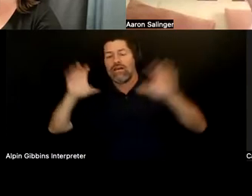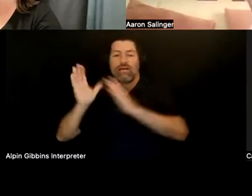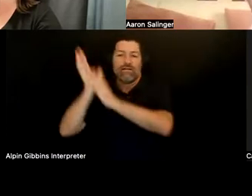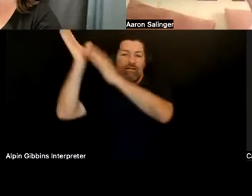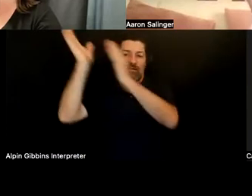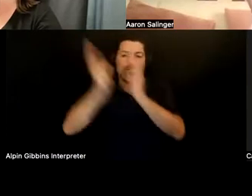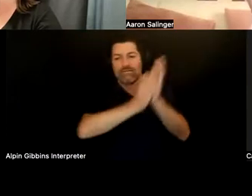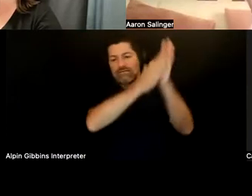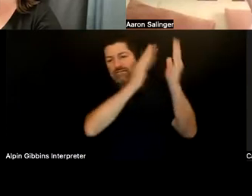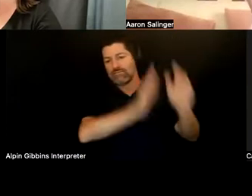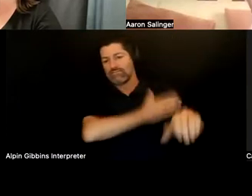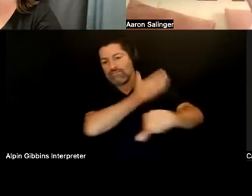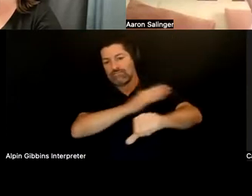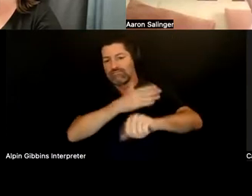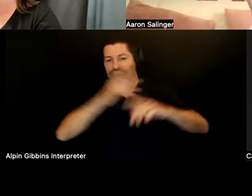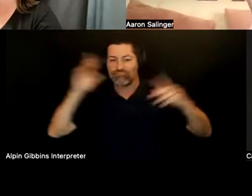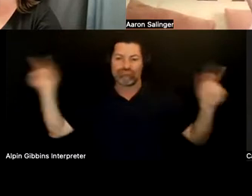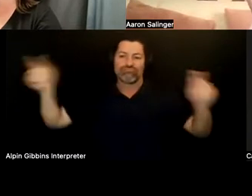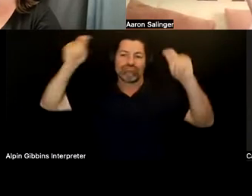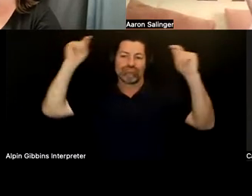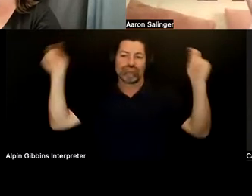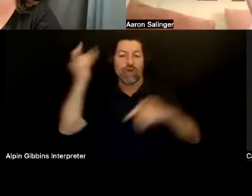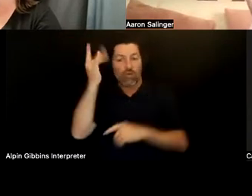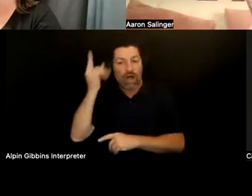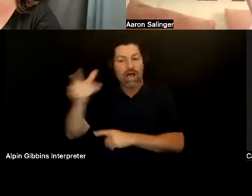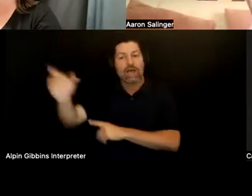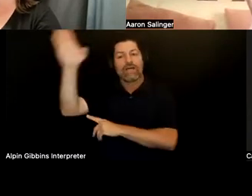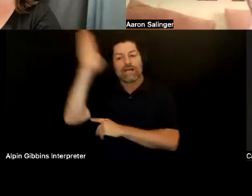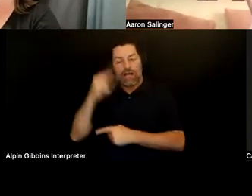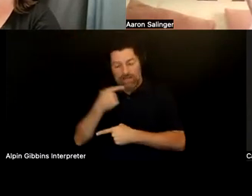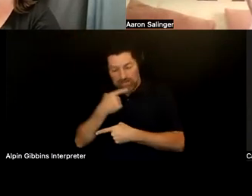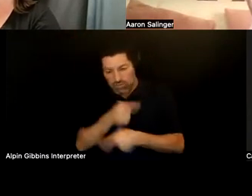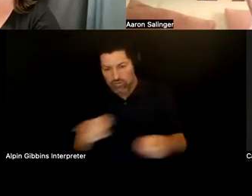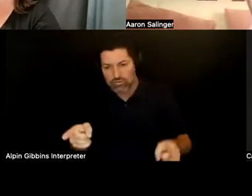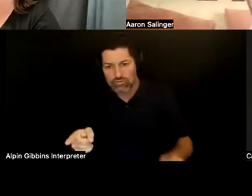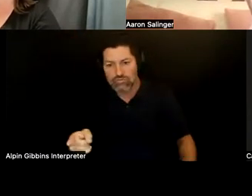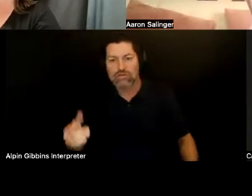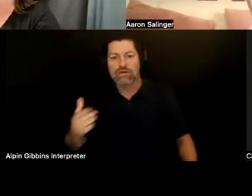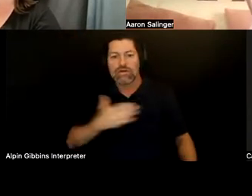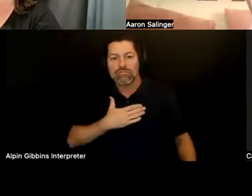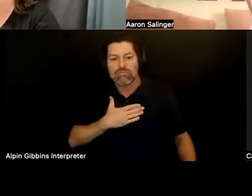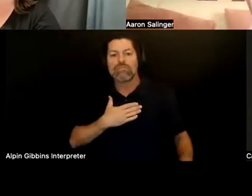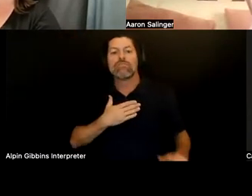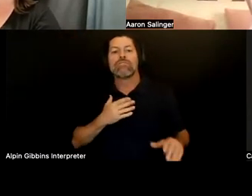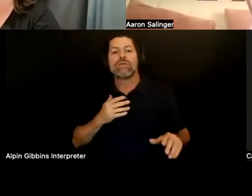19:55:59 Praise. And the the story is that God says to them, My creatures just perished,